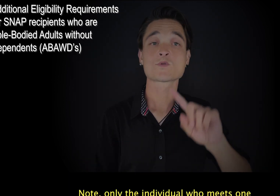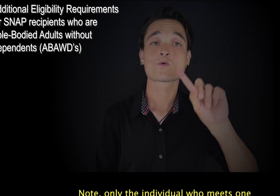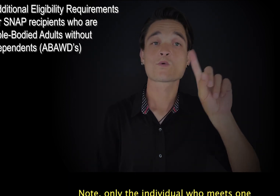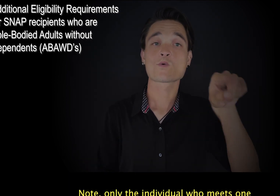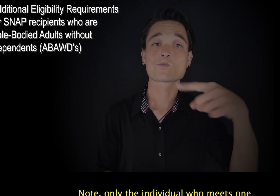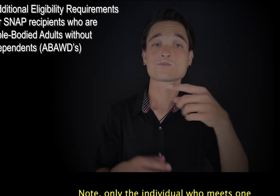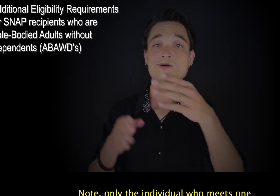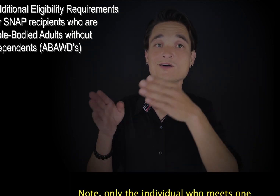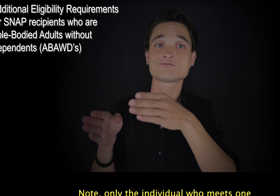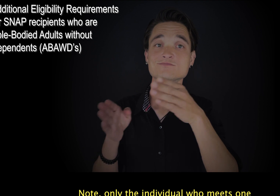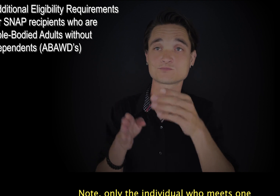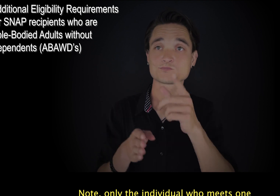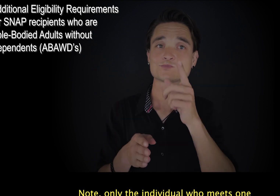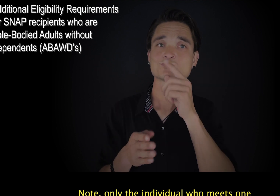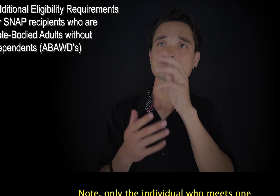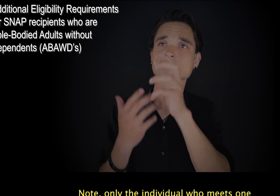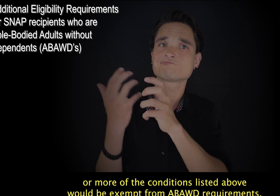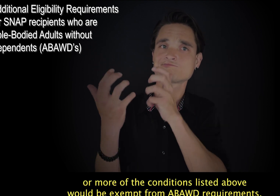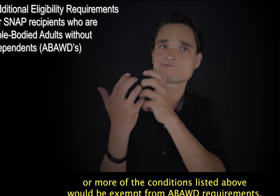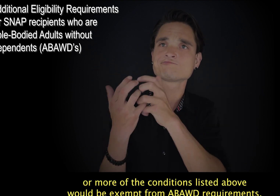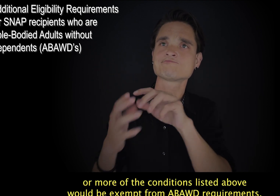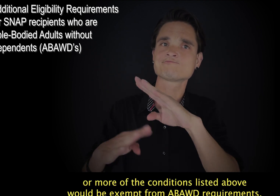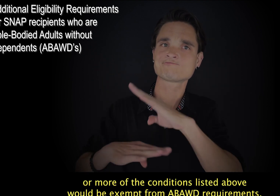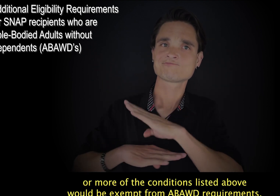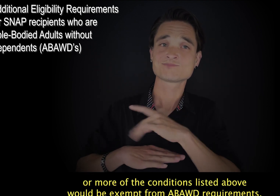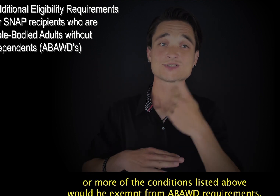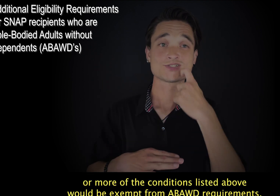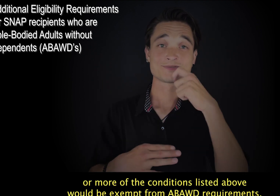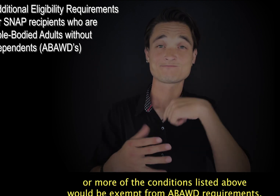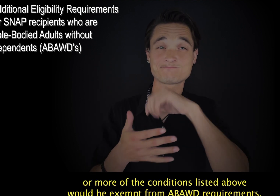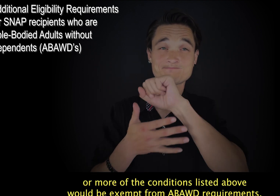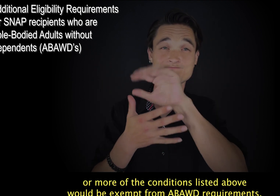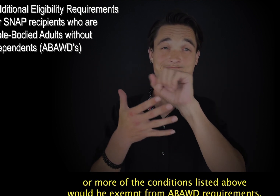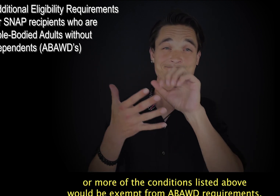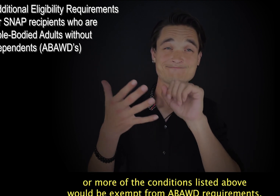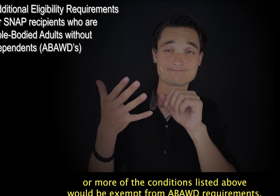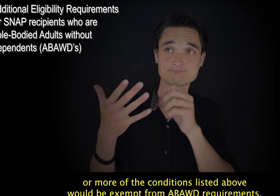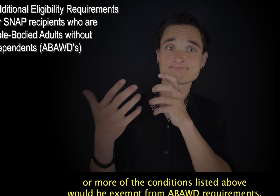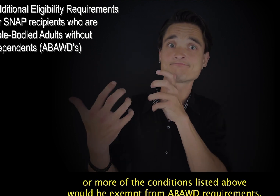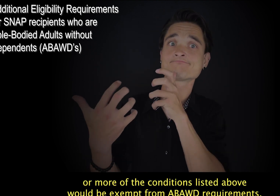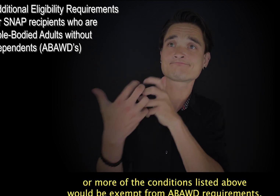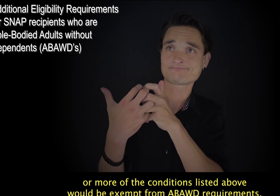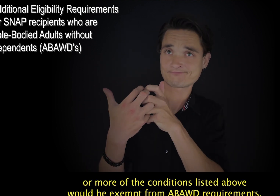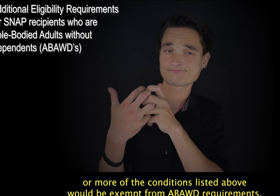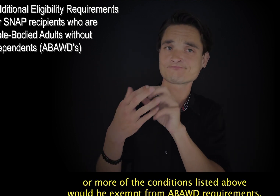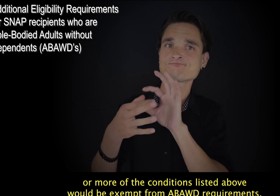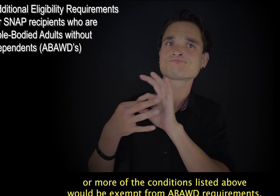Note, only the individual who meets one or more of the conditions listed above would be exempt from ABAWD requirements.